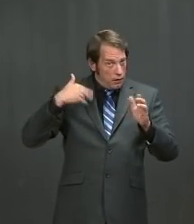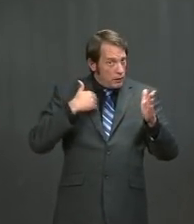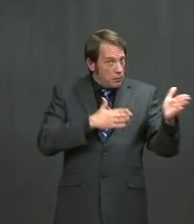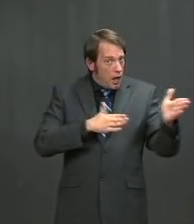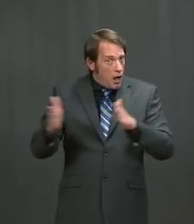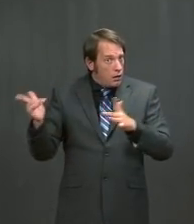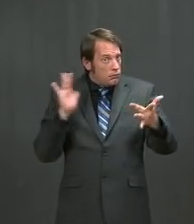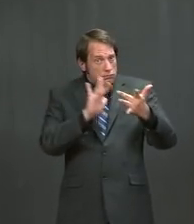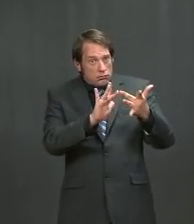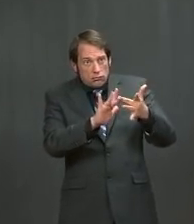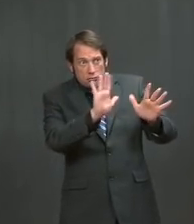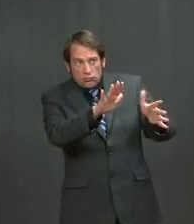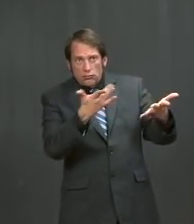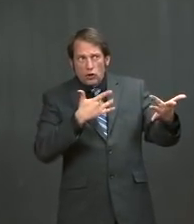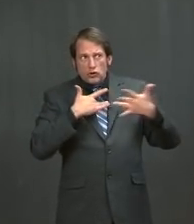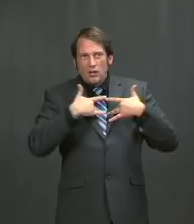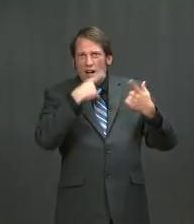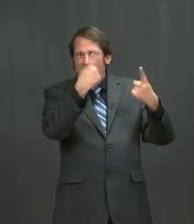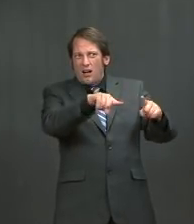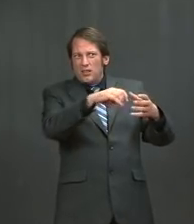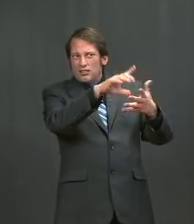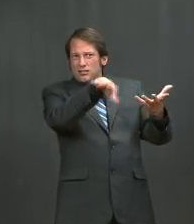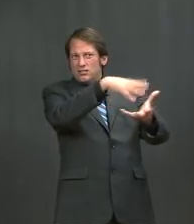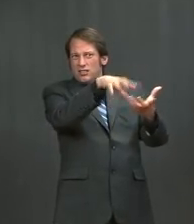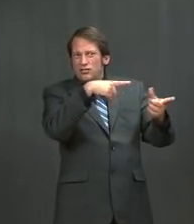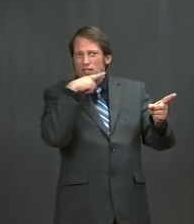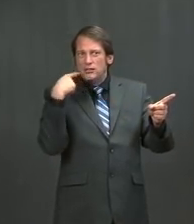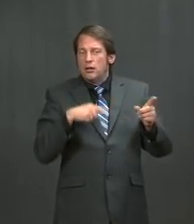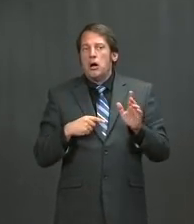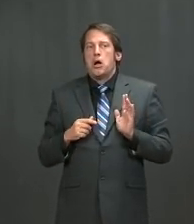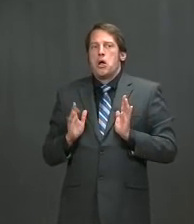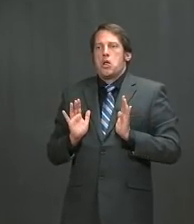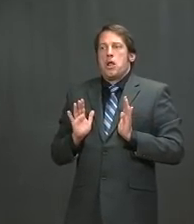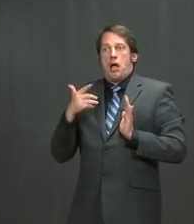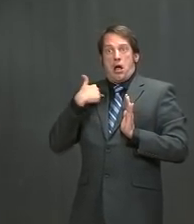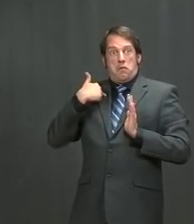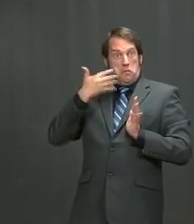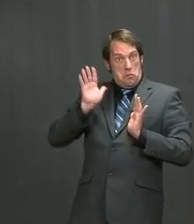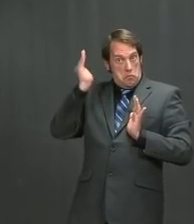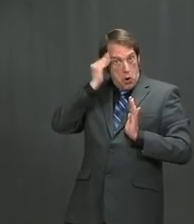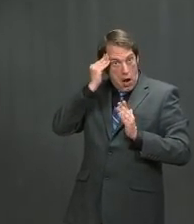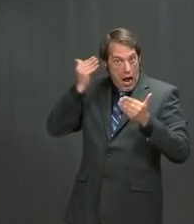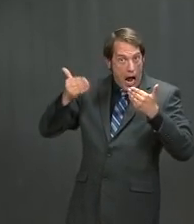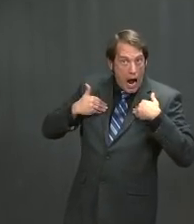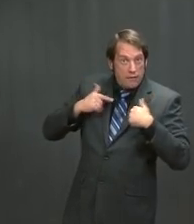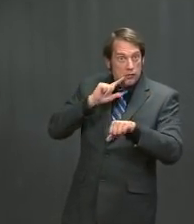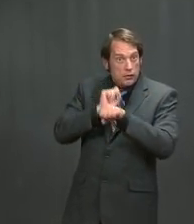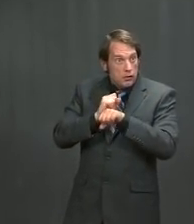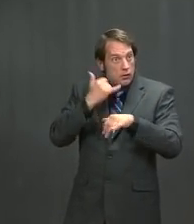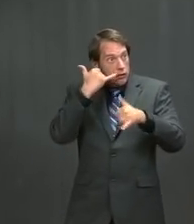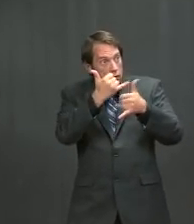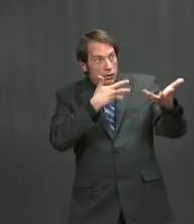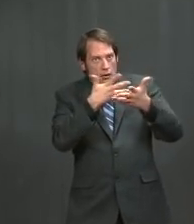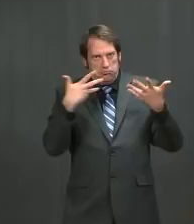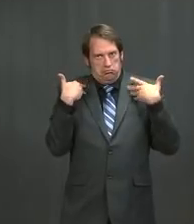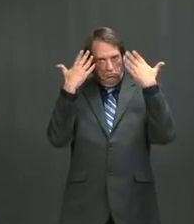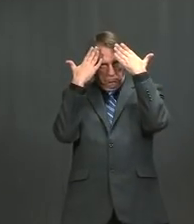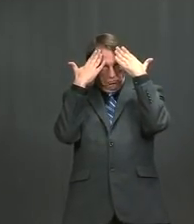Ms. Psaki: I don't have any calls with President Putin to predict at this point in time. Last week, it was read out that national -- that our Secretary of State